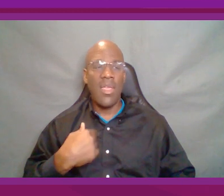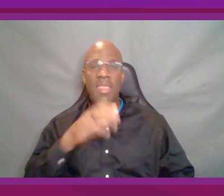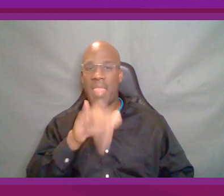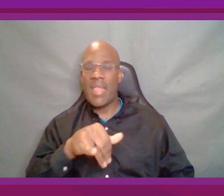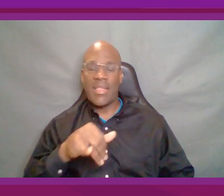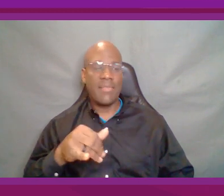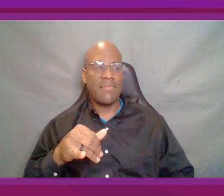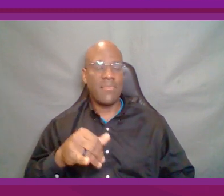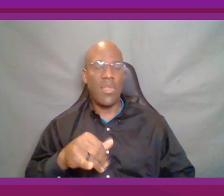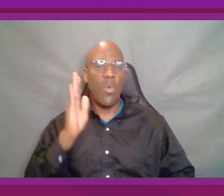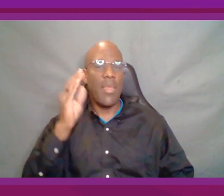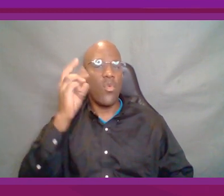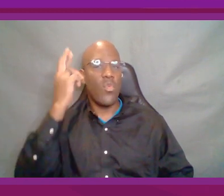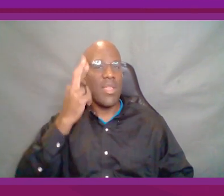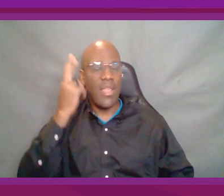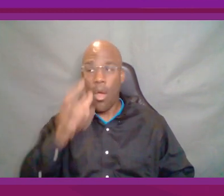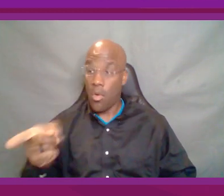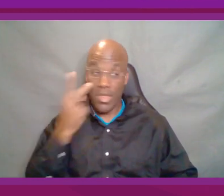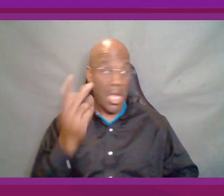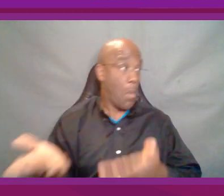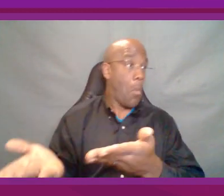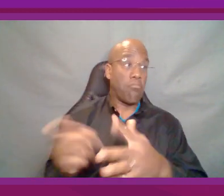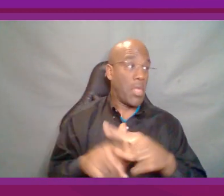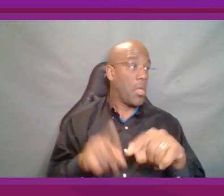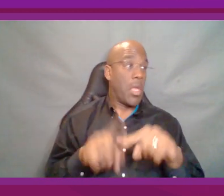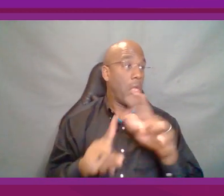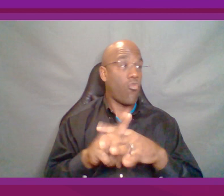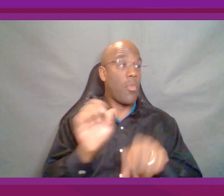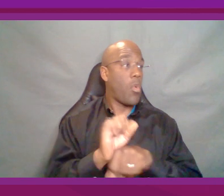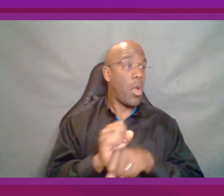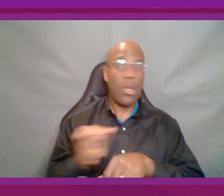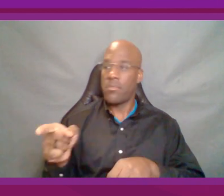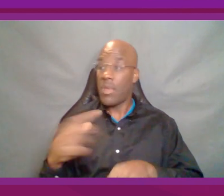they would use that as the reason, like look you can't show up to work, and they'd fire me